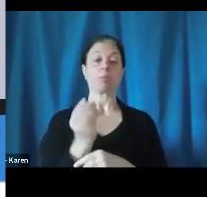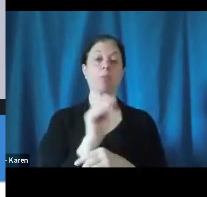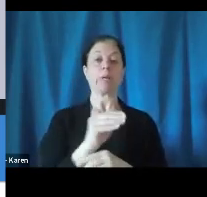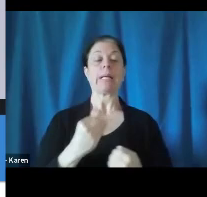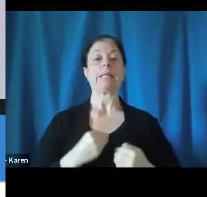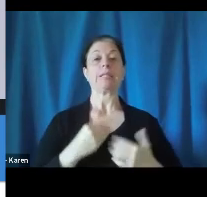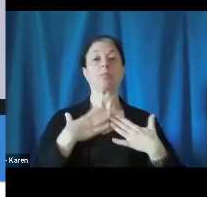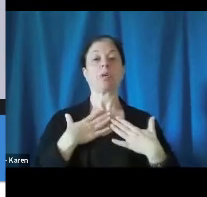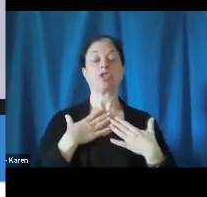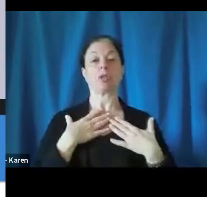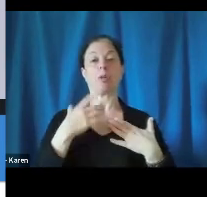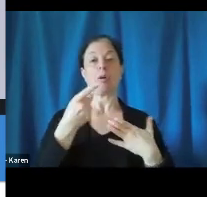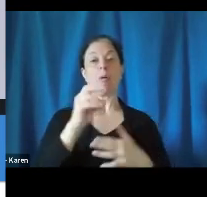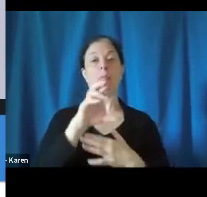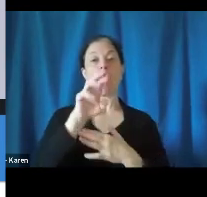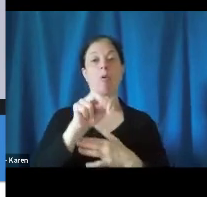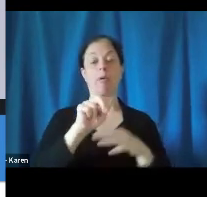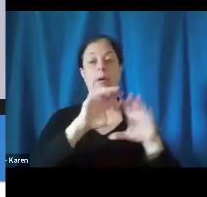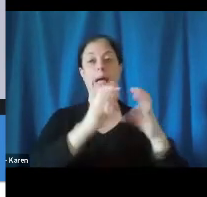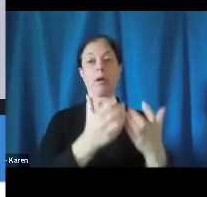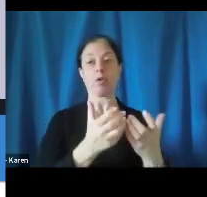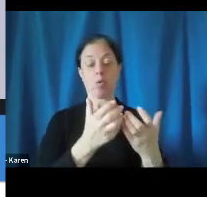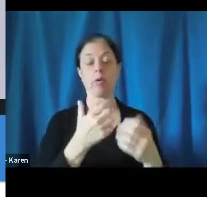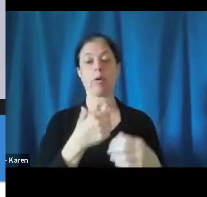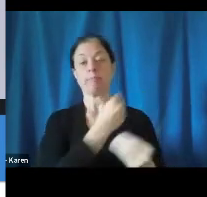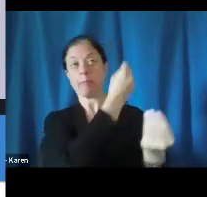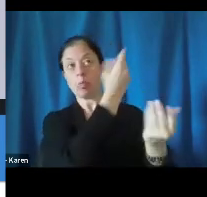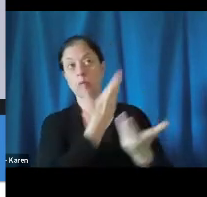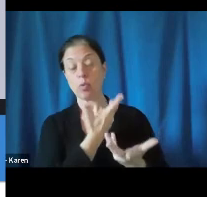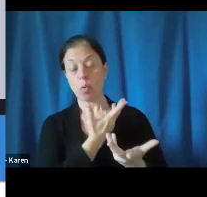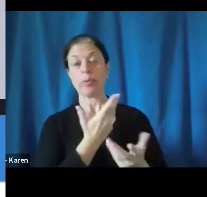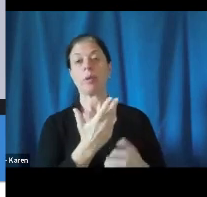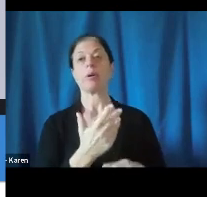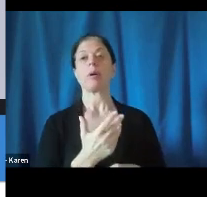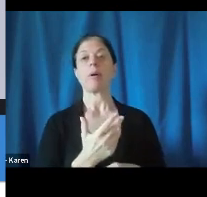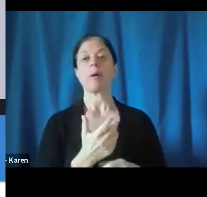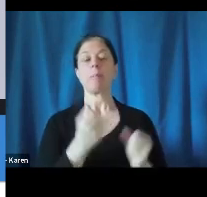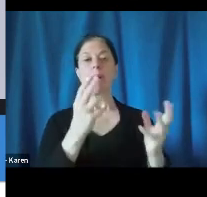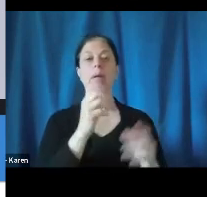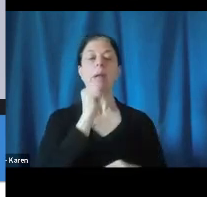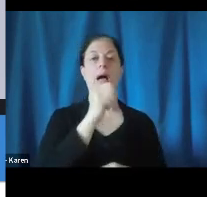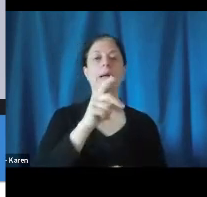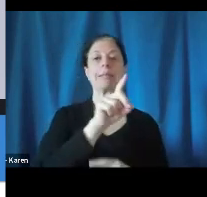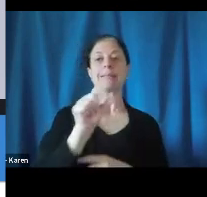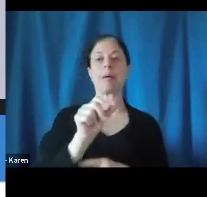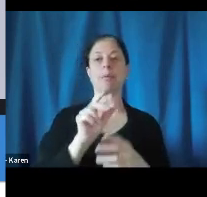my whole life that I was really put into